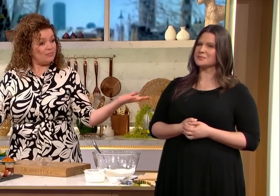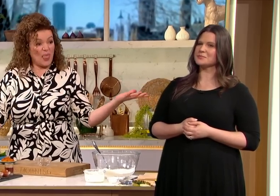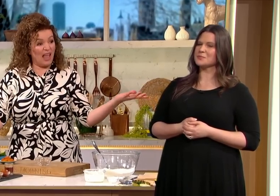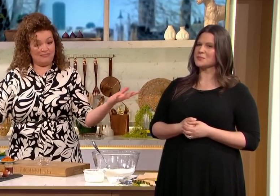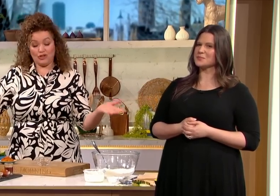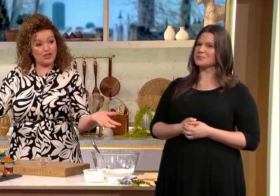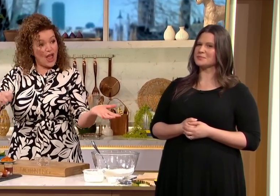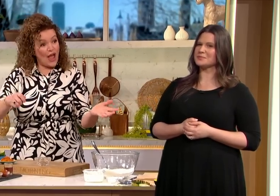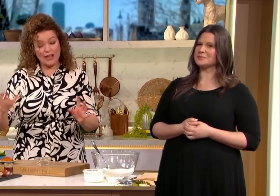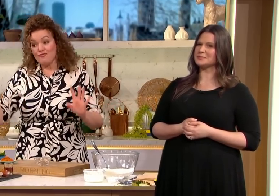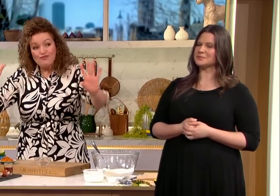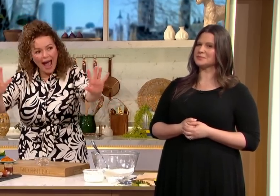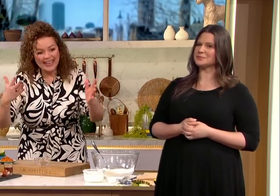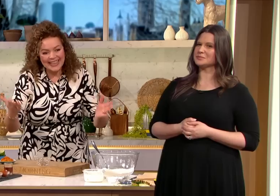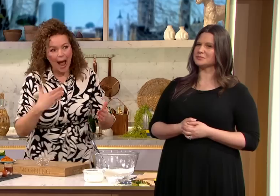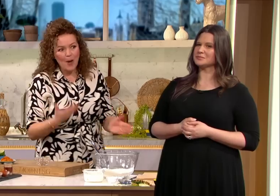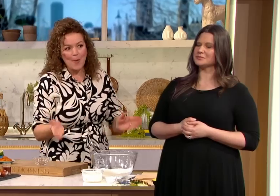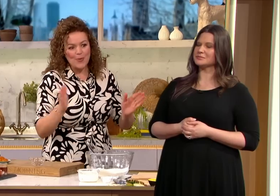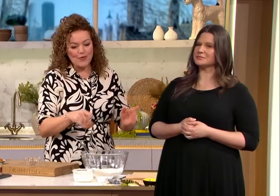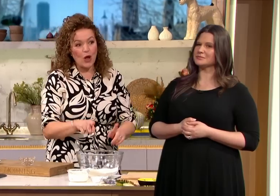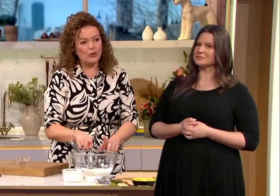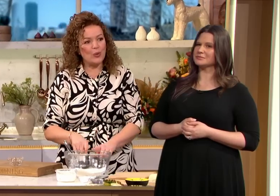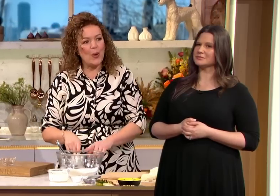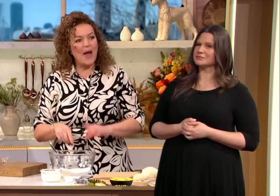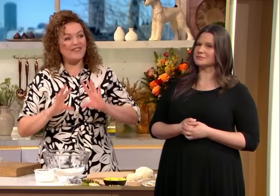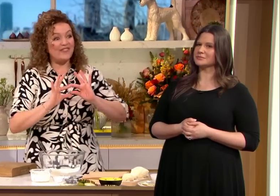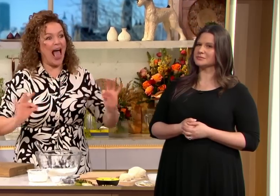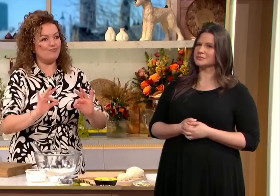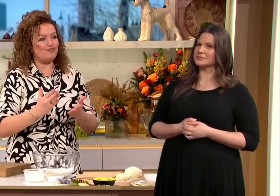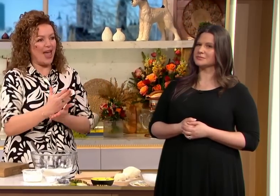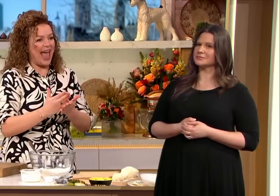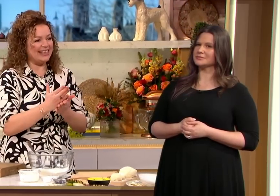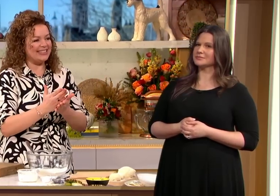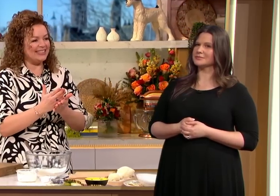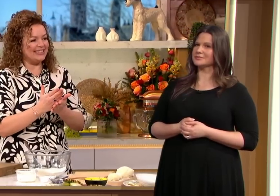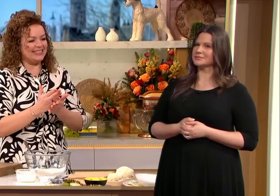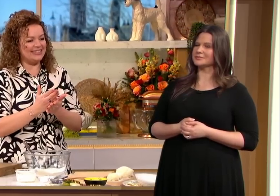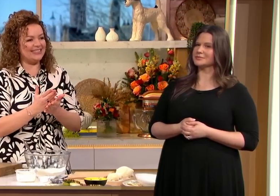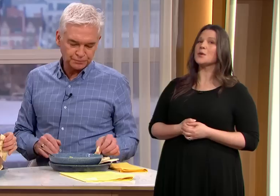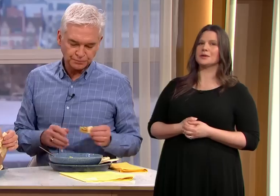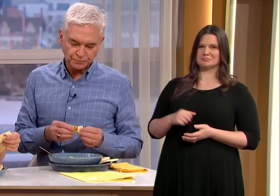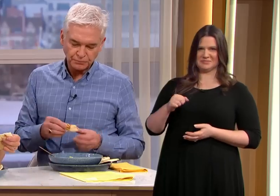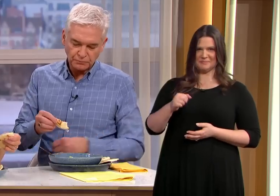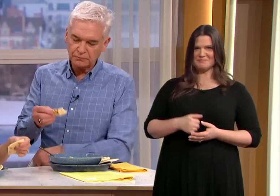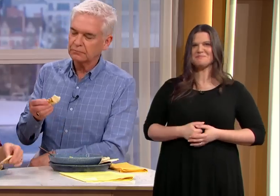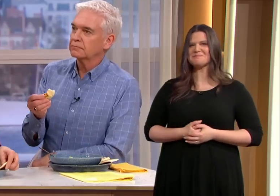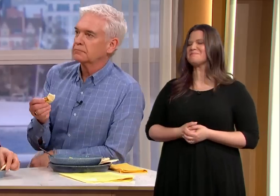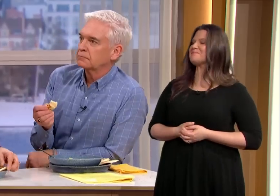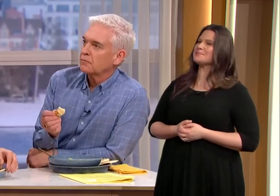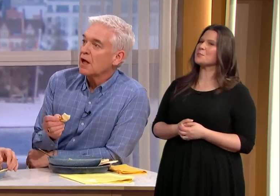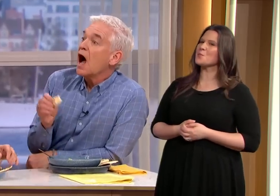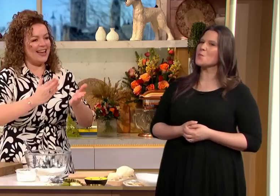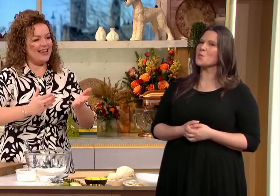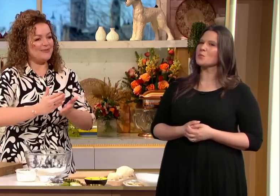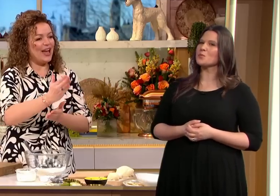blender just to Blitz it and then ready to serve so let's move on to flatbread yep flat I thought